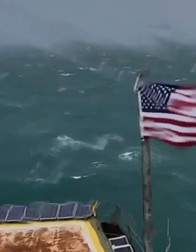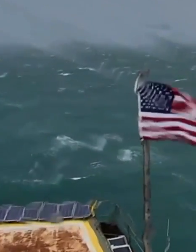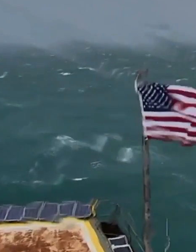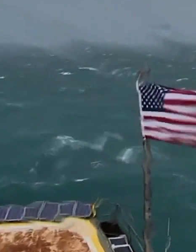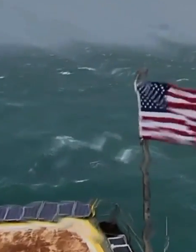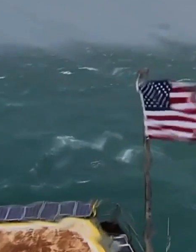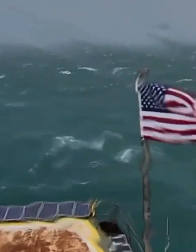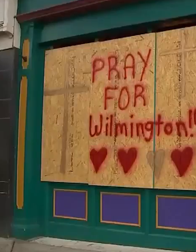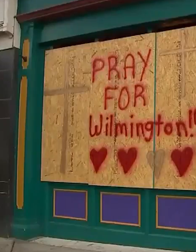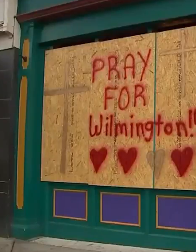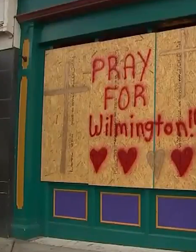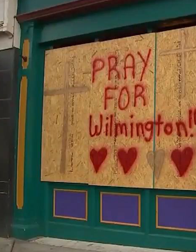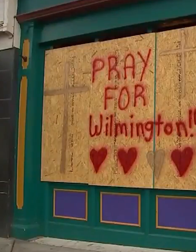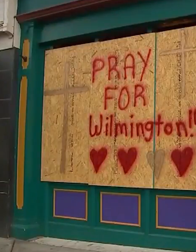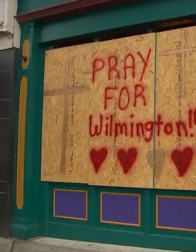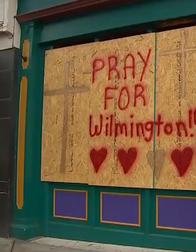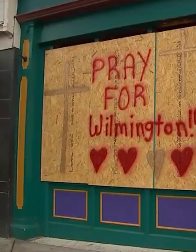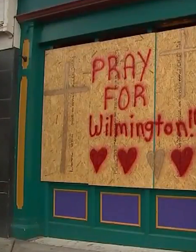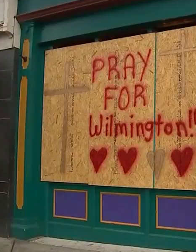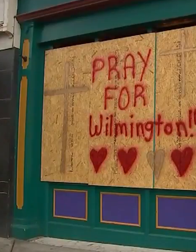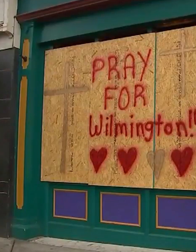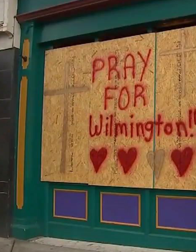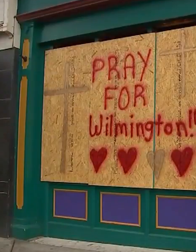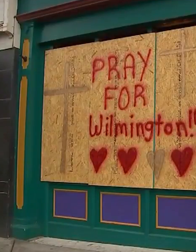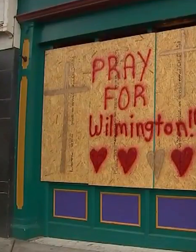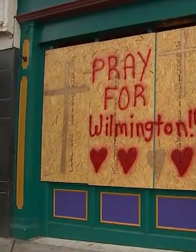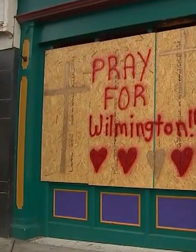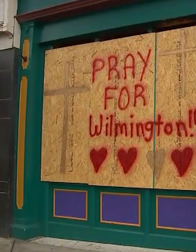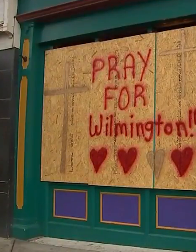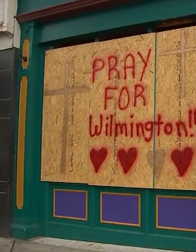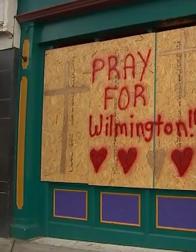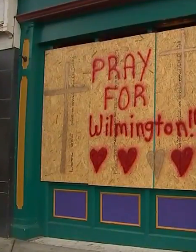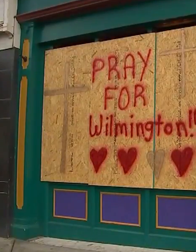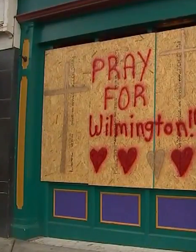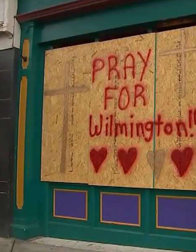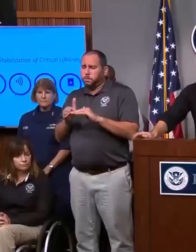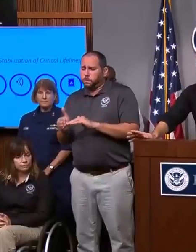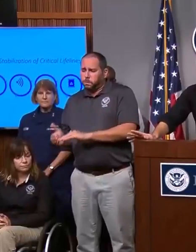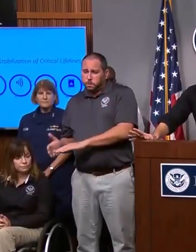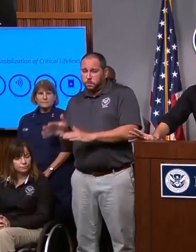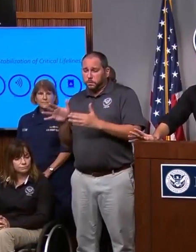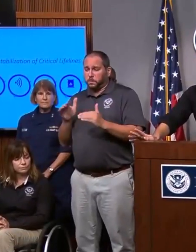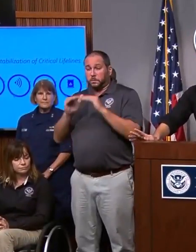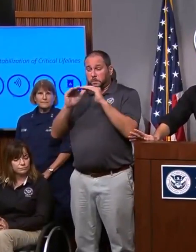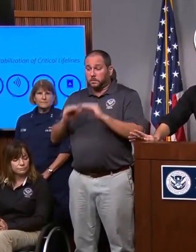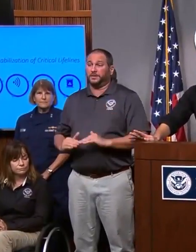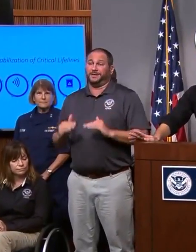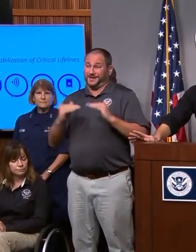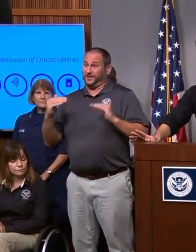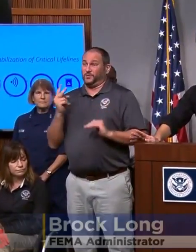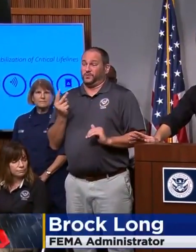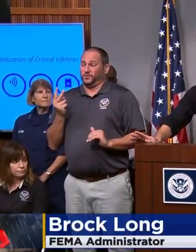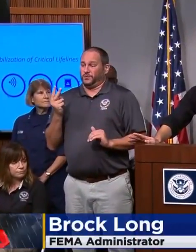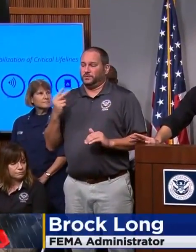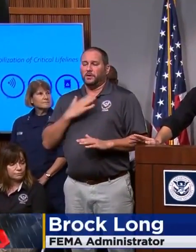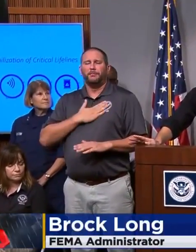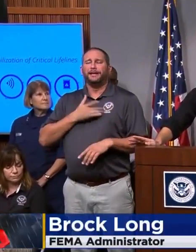FROM A CATEGORY 4 TO A CATEGORY TWO WITH MAXIMUM SUSTAINED WINDS OF 110 MILES PER HOUR. BUT FEDERAL OFFICIALS WARN IT